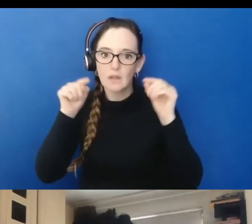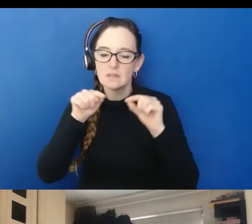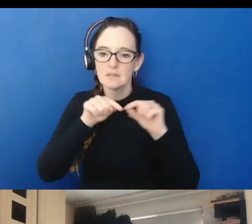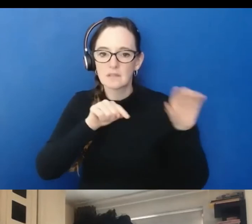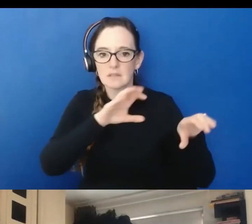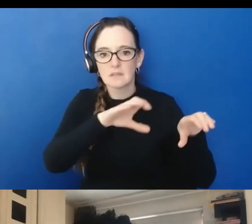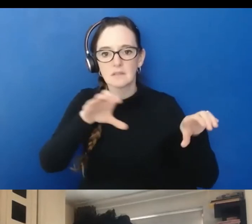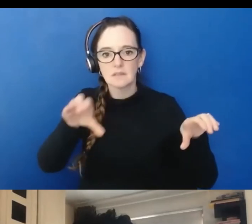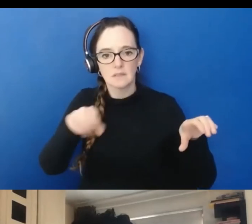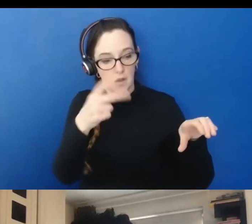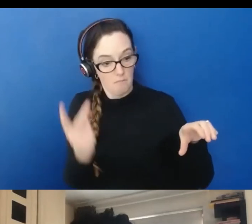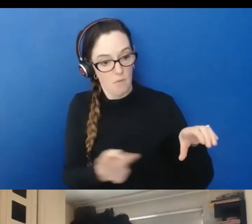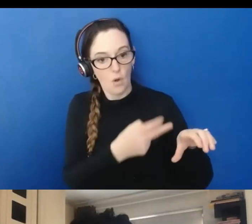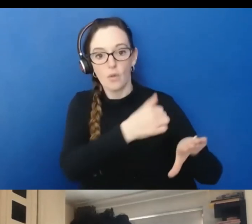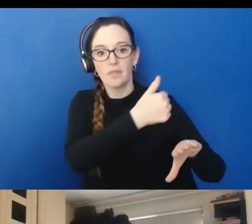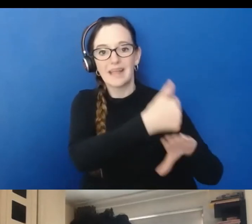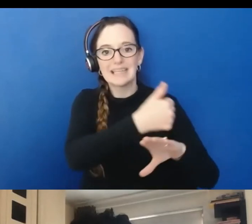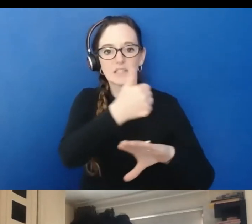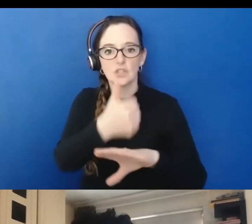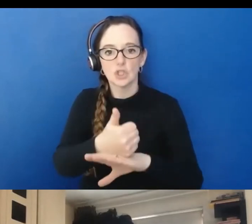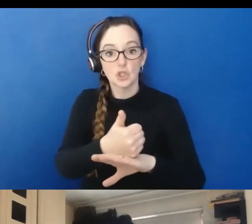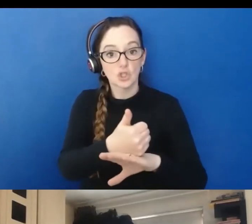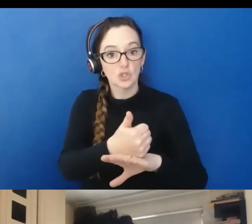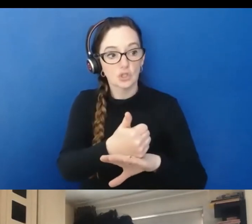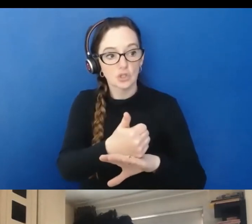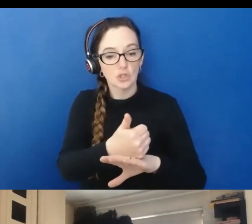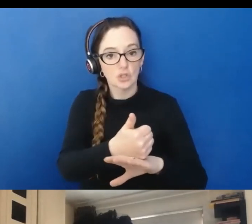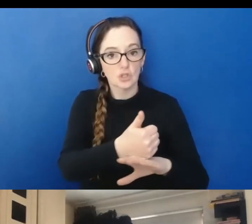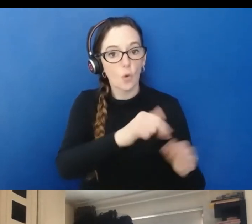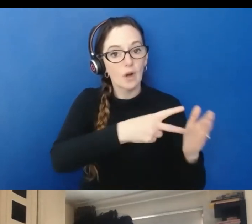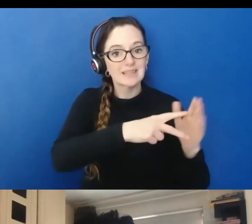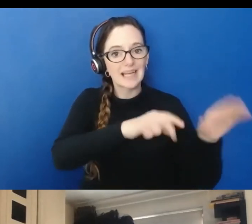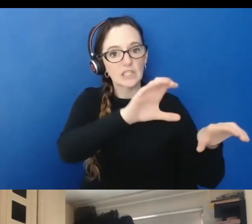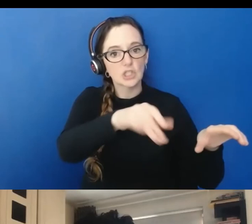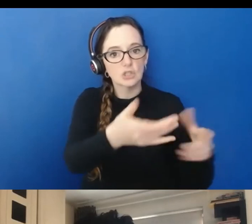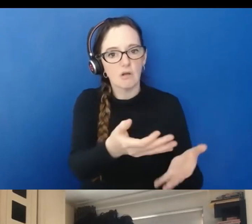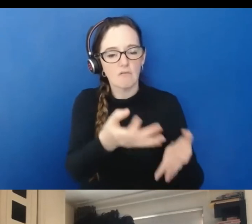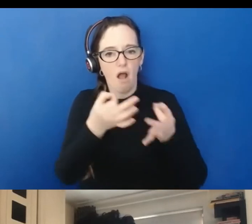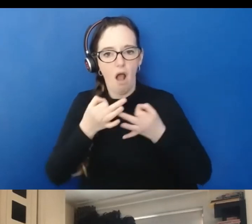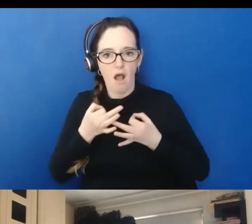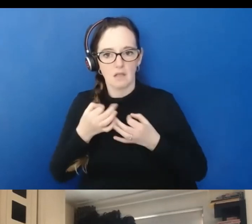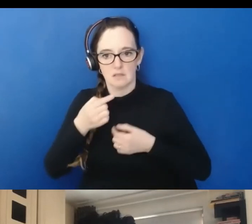actually asked for us to create role played kind of